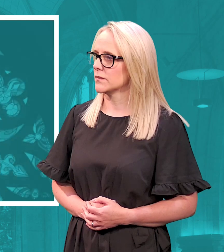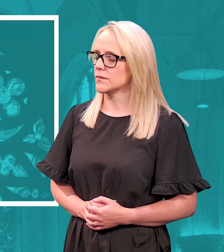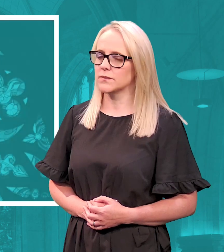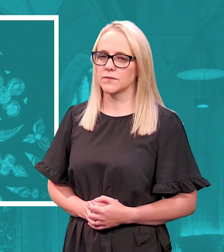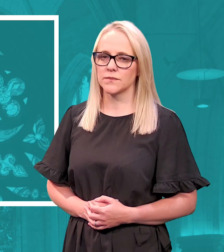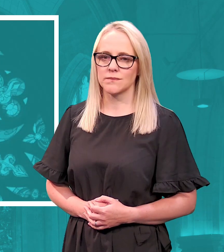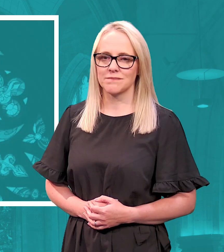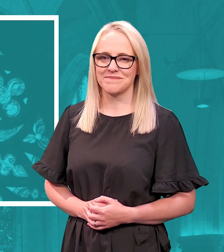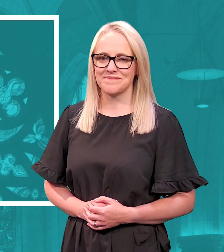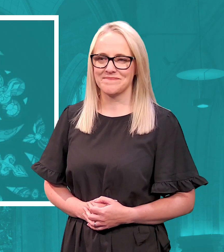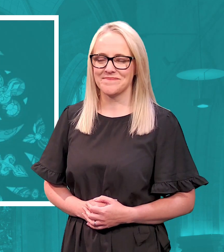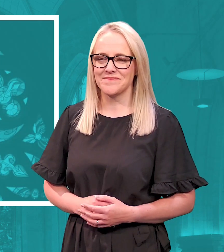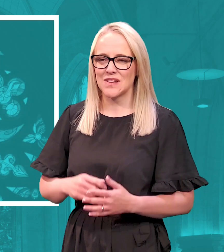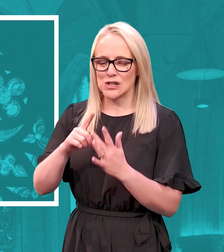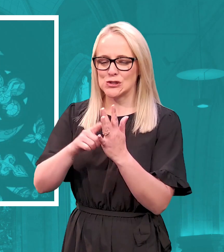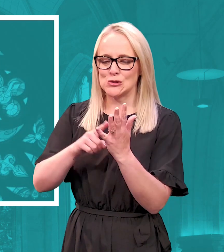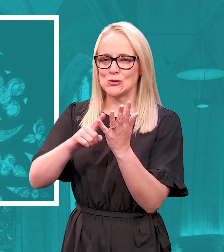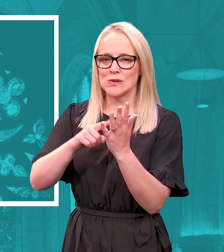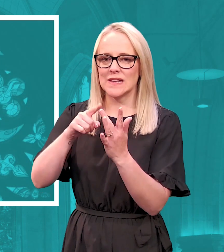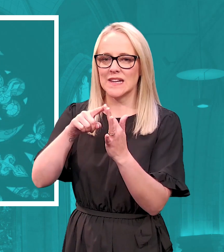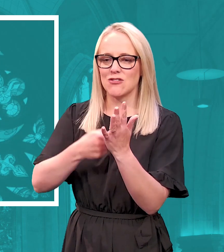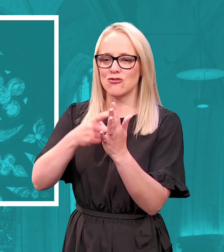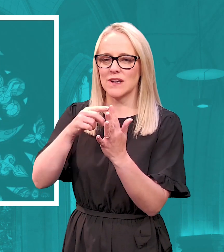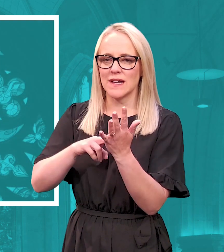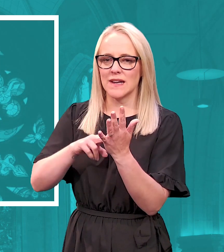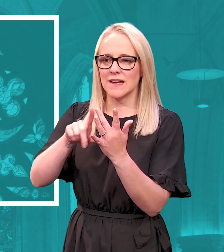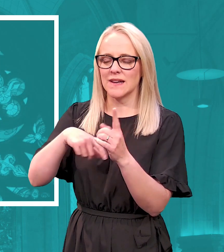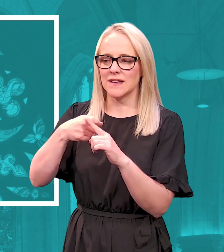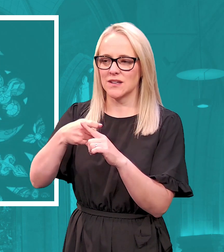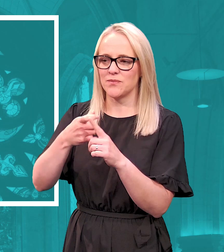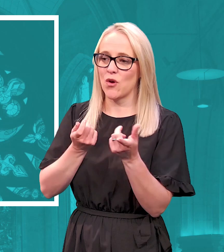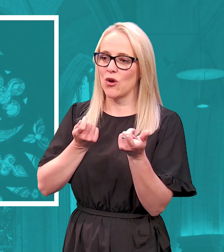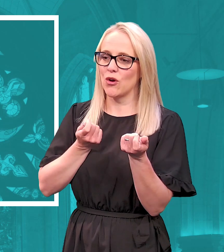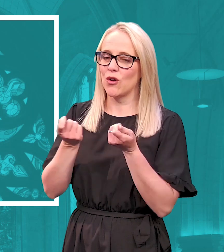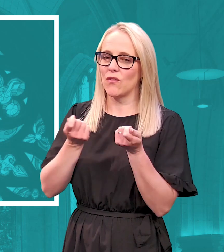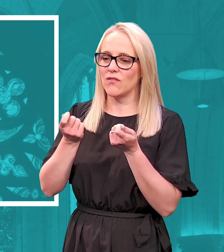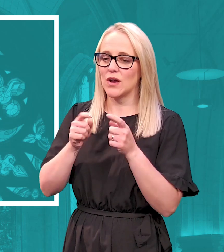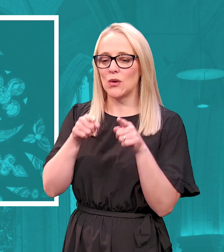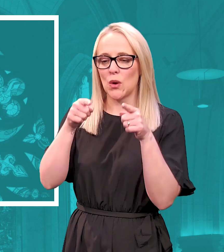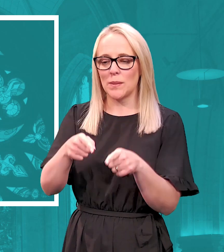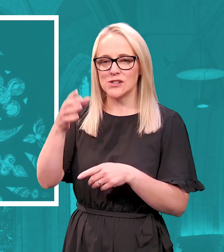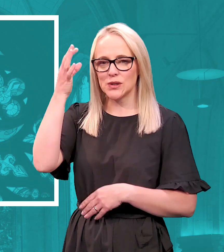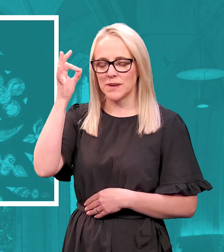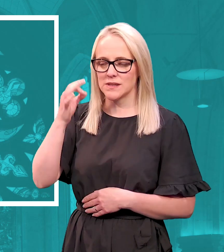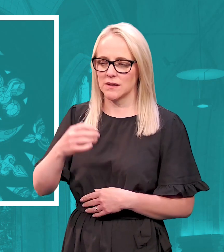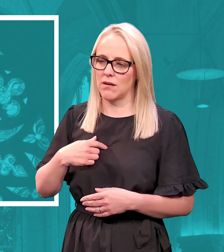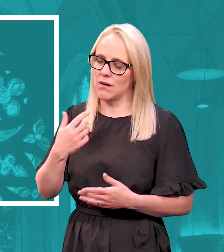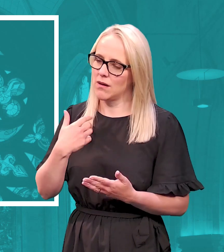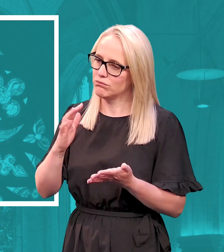Hello there I'm Julie Rennick, convener of the Nominations Committee. It's good to be able to bring you the report